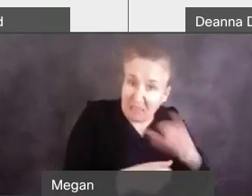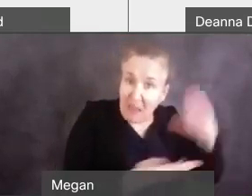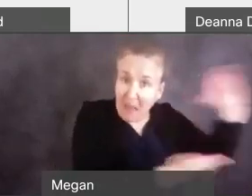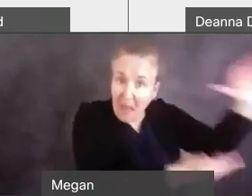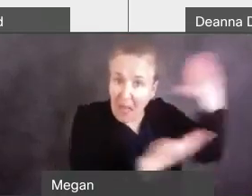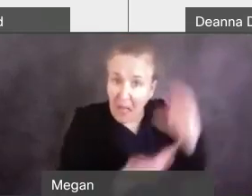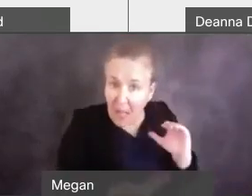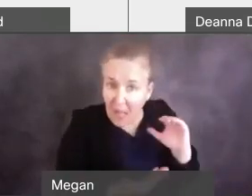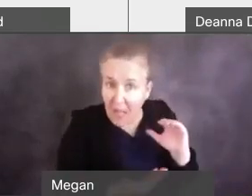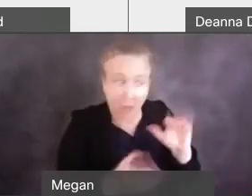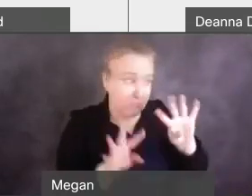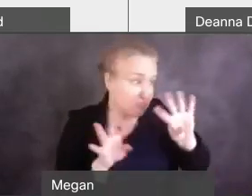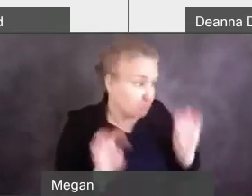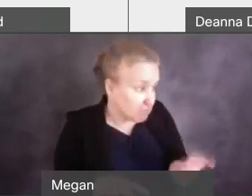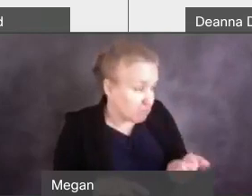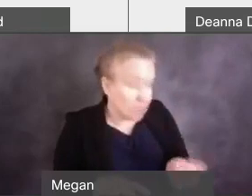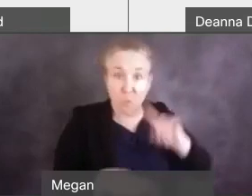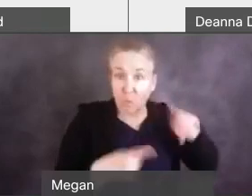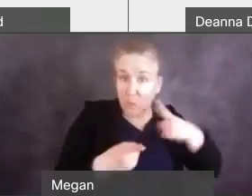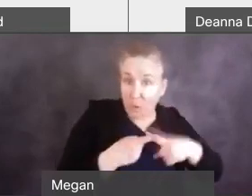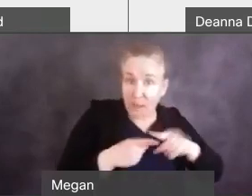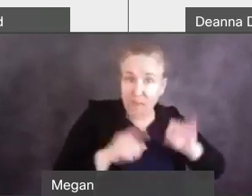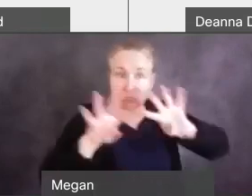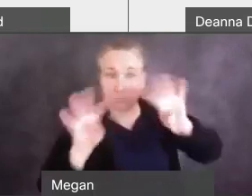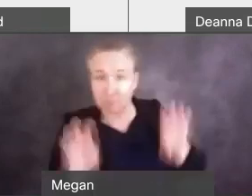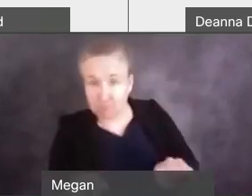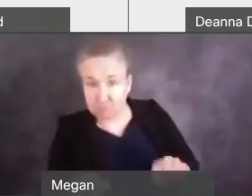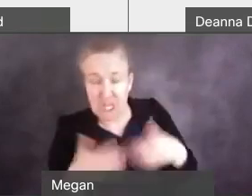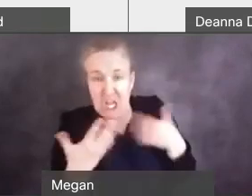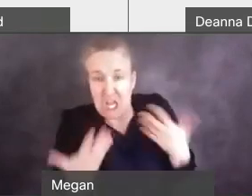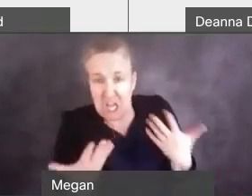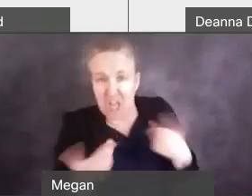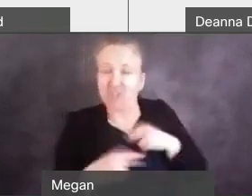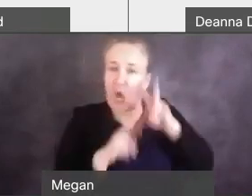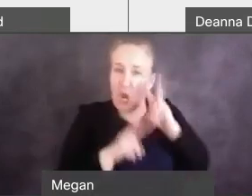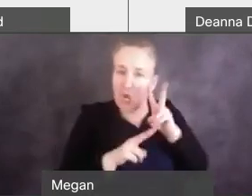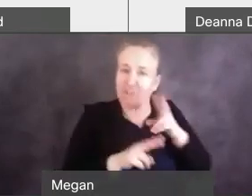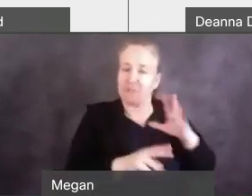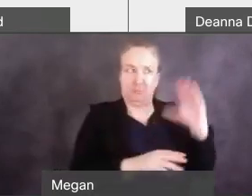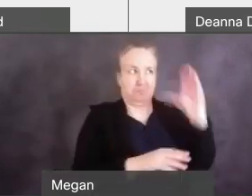or what the timing might be on that so I look forward to hearing from PADOH what that looks like.